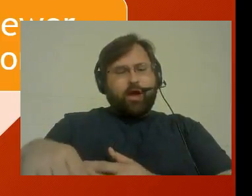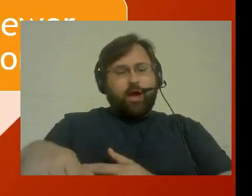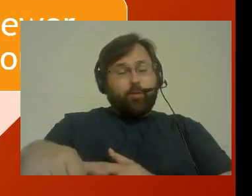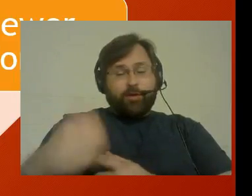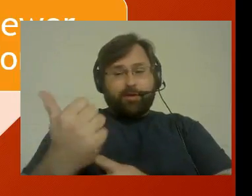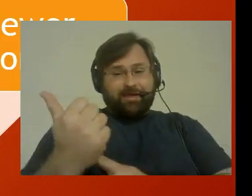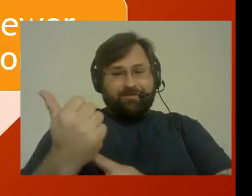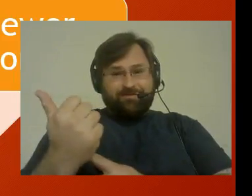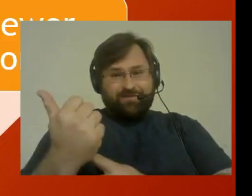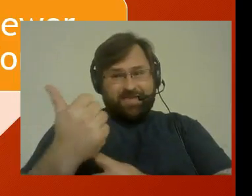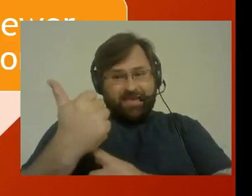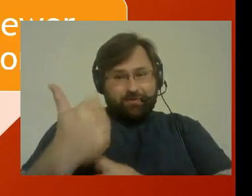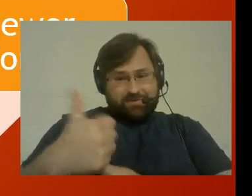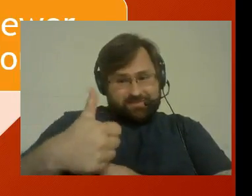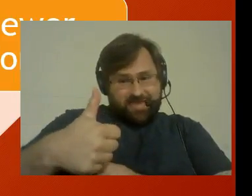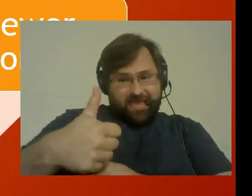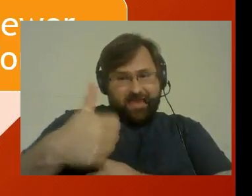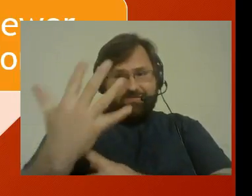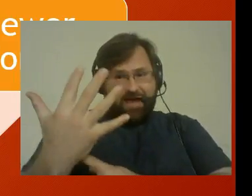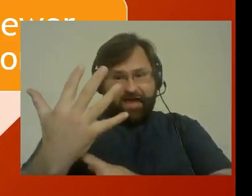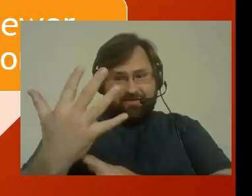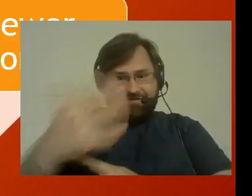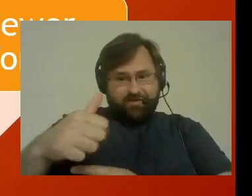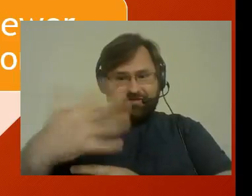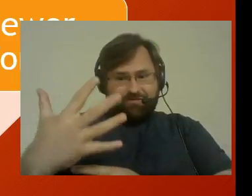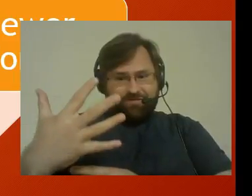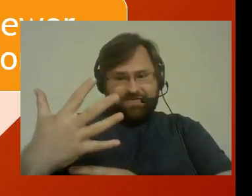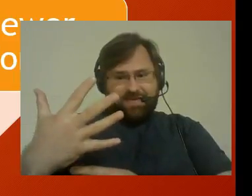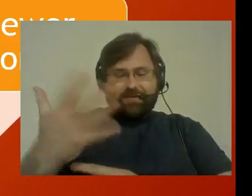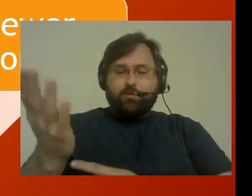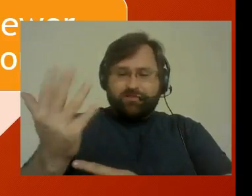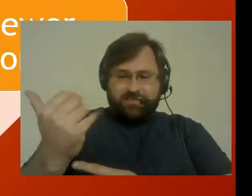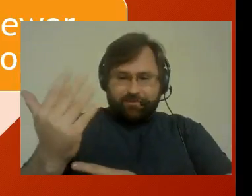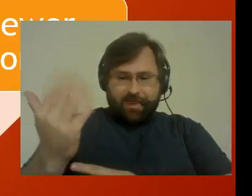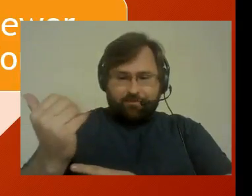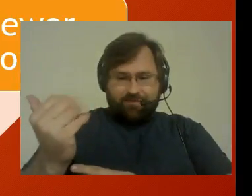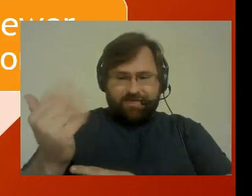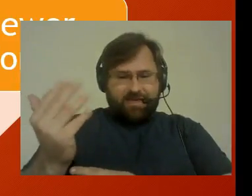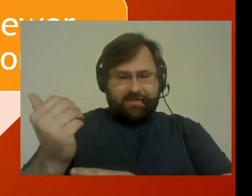number like 15 was 10 5 - 15 which eventually became 15